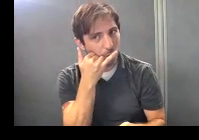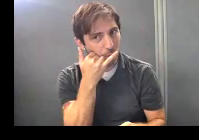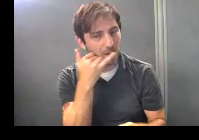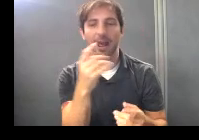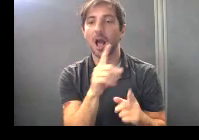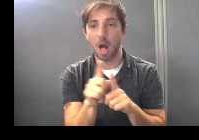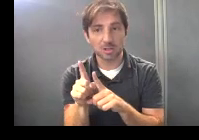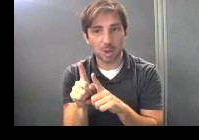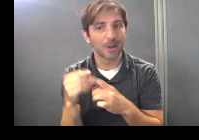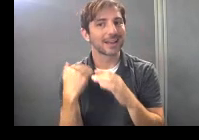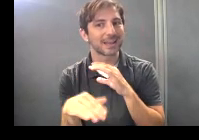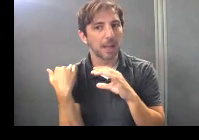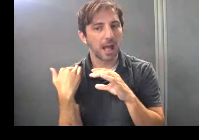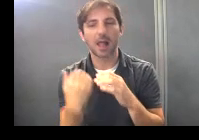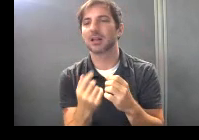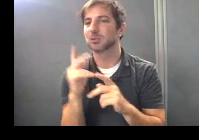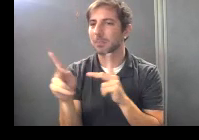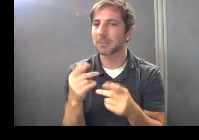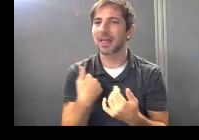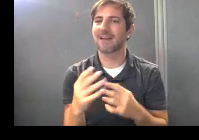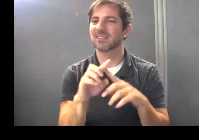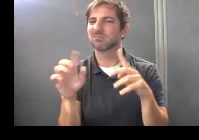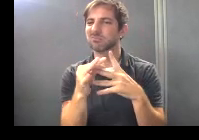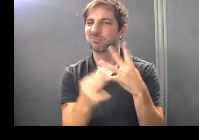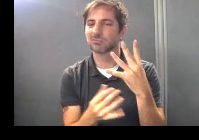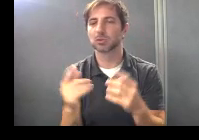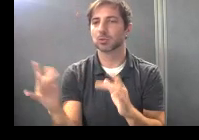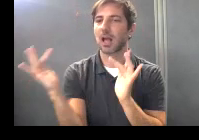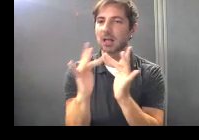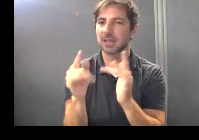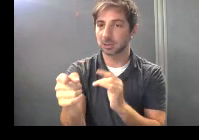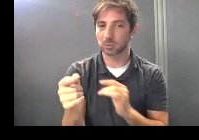TO HAVE DIFFERENT WAYS OF REACHING YOU. MAKE SURE THERE IS DISABILITY REPRESENTATION,